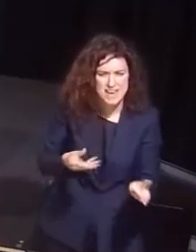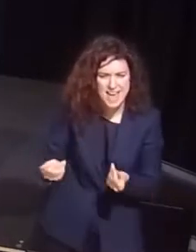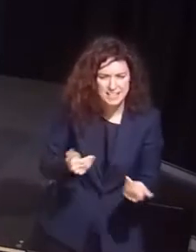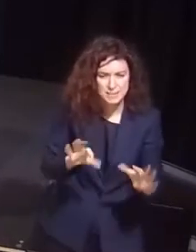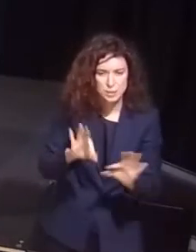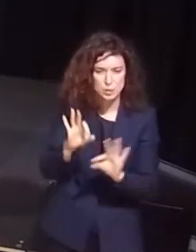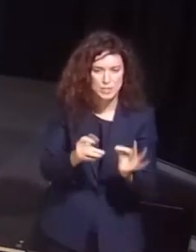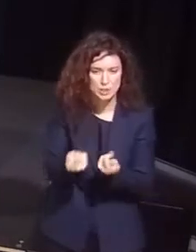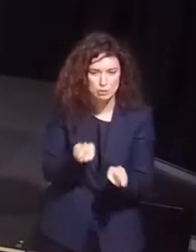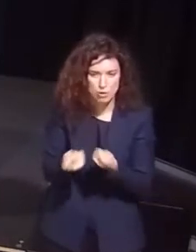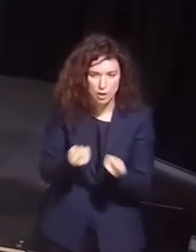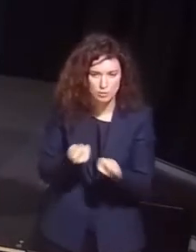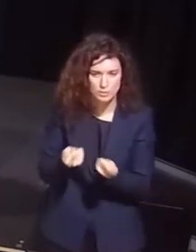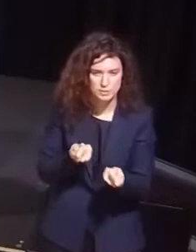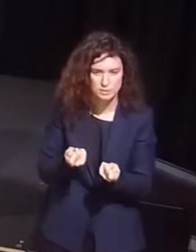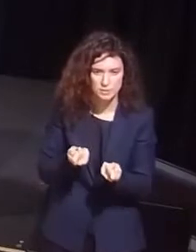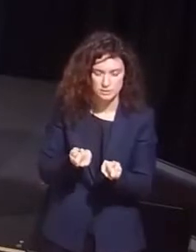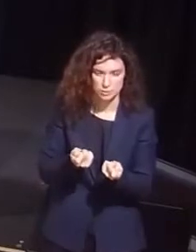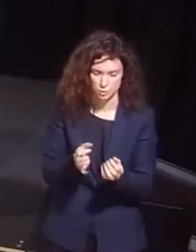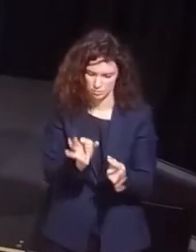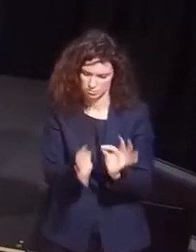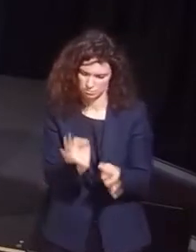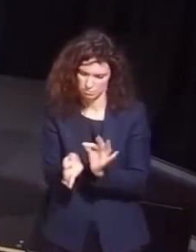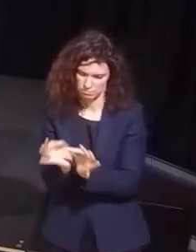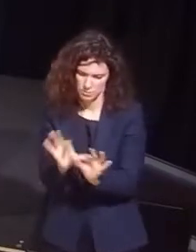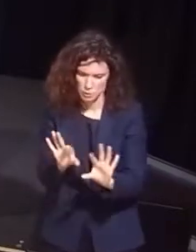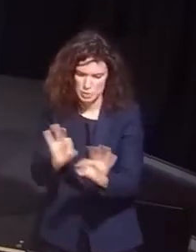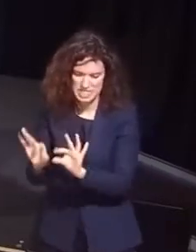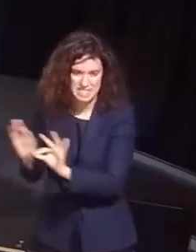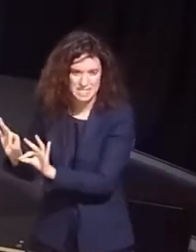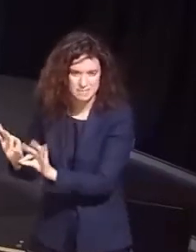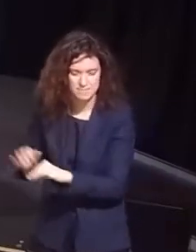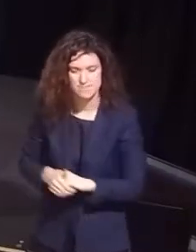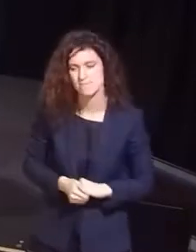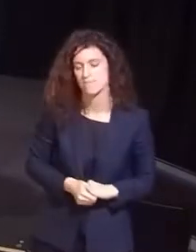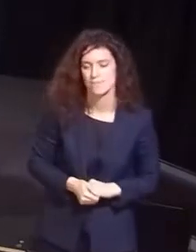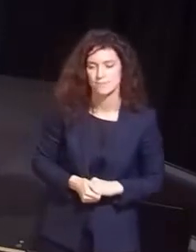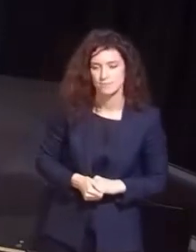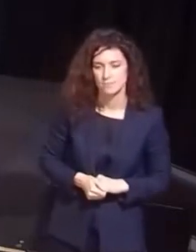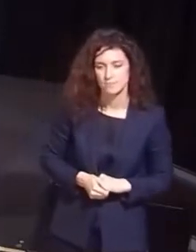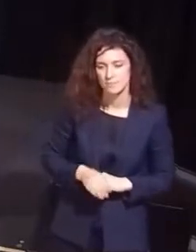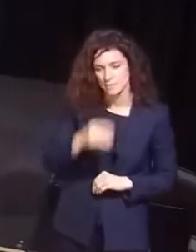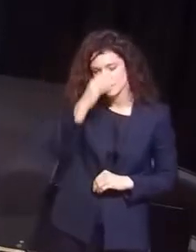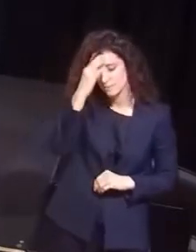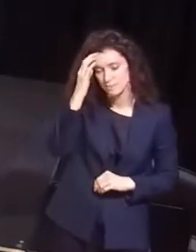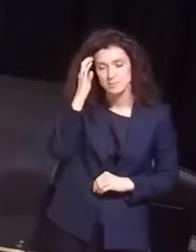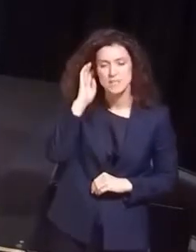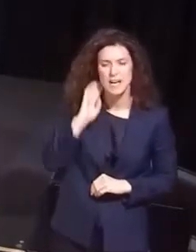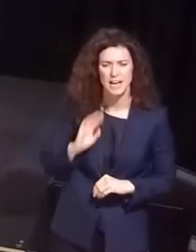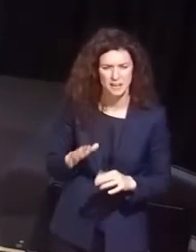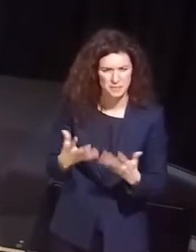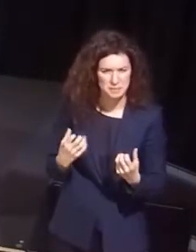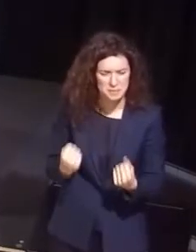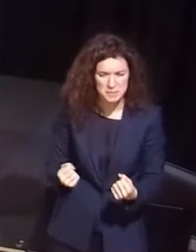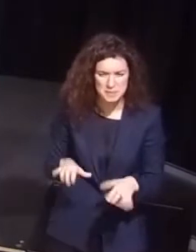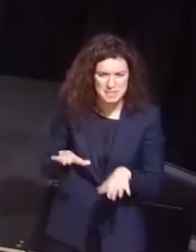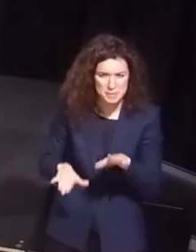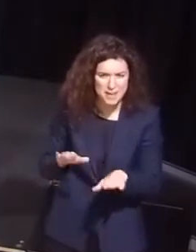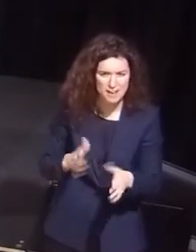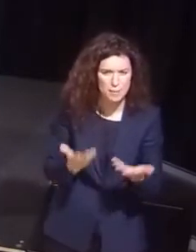to cycle through the available choices illuminated by light bulbs. The similarities between this and a Jamieson's Electrodart machine